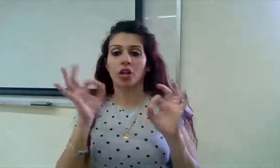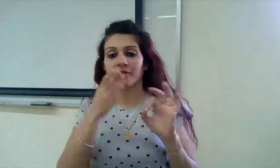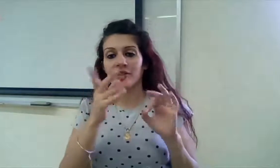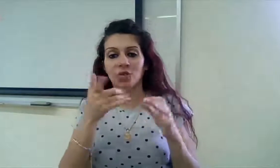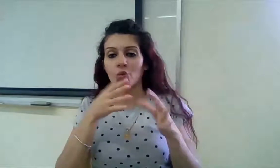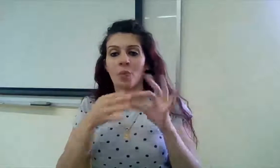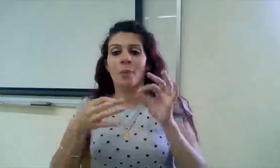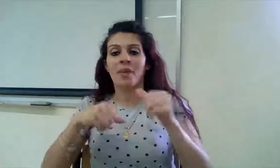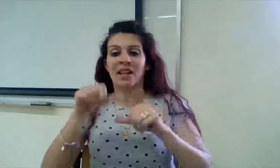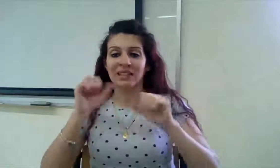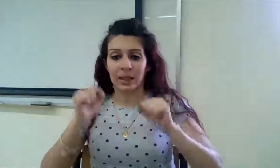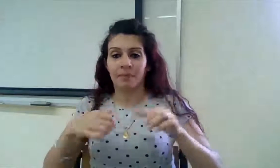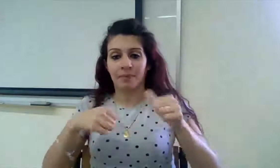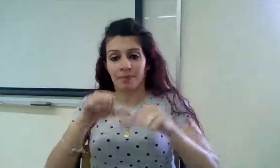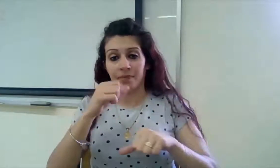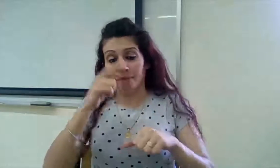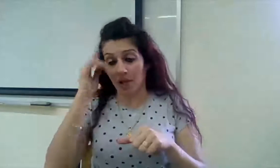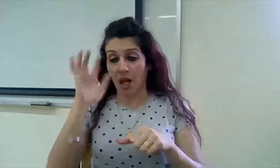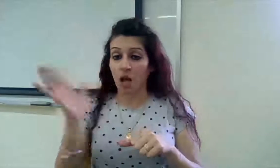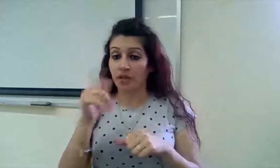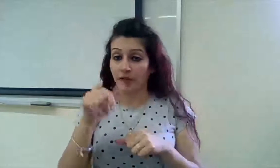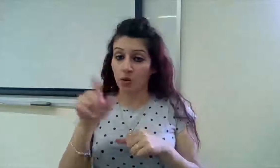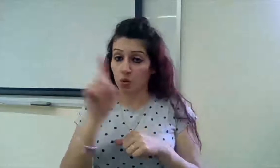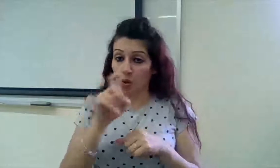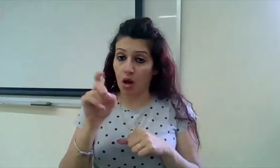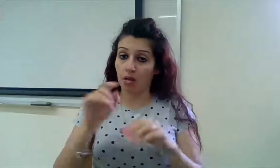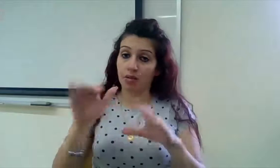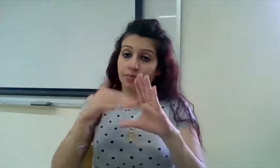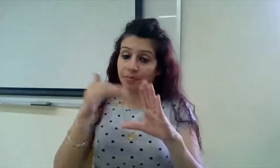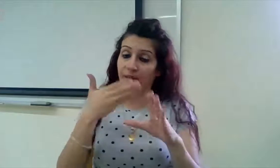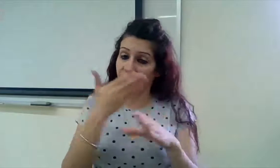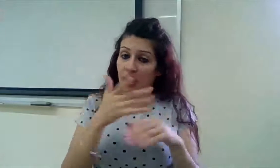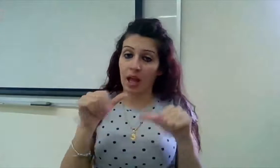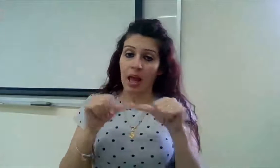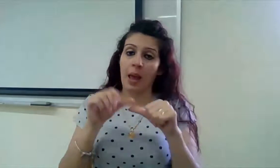it's a difficult question for me to answer because as I mentioned Calibri is